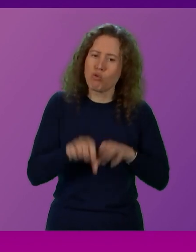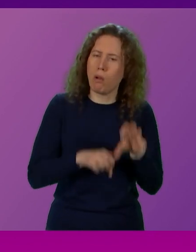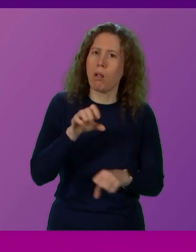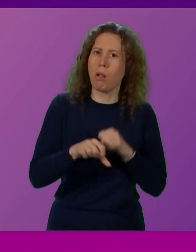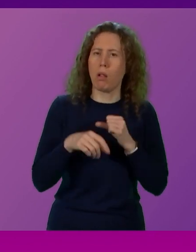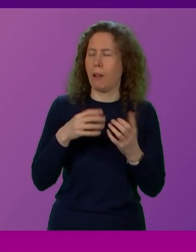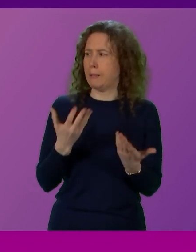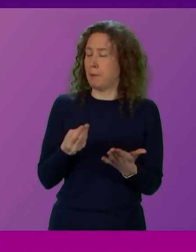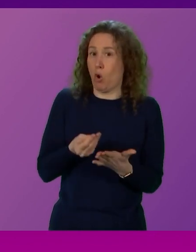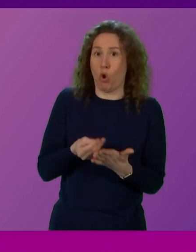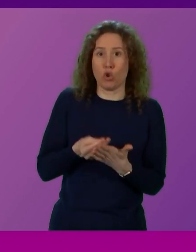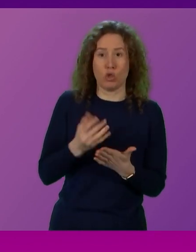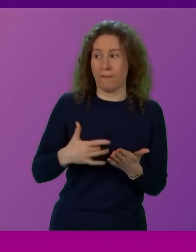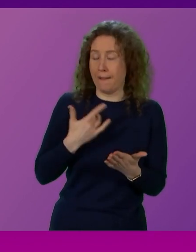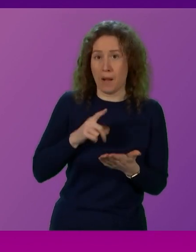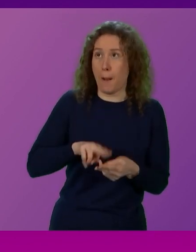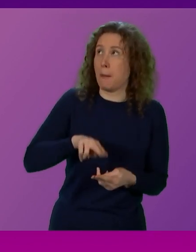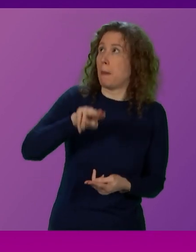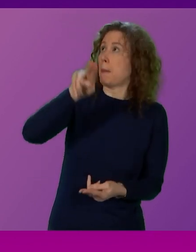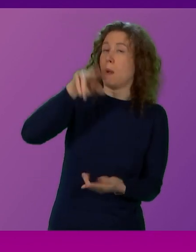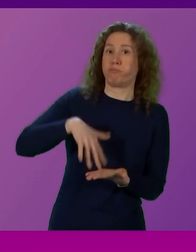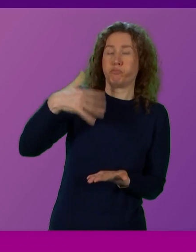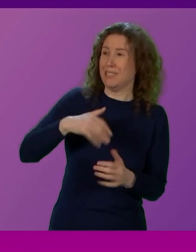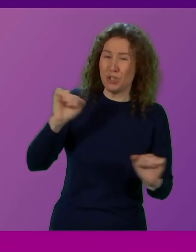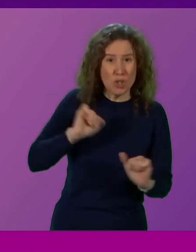cost of living crisis, which is not yet abating.